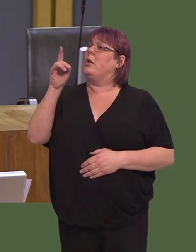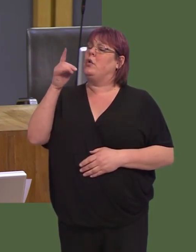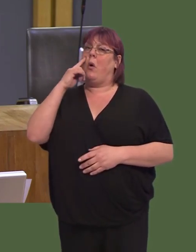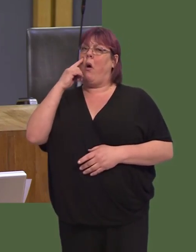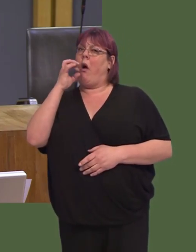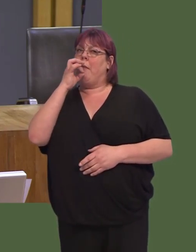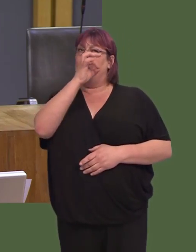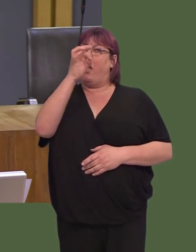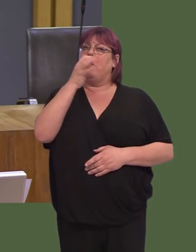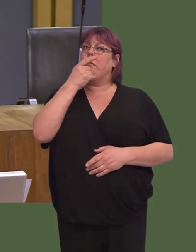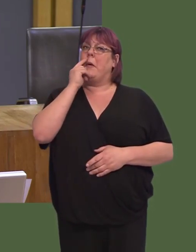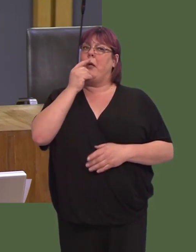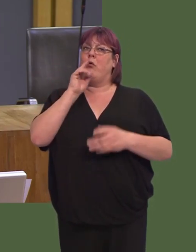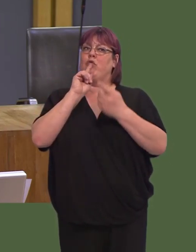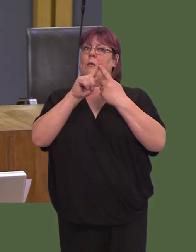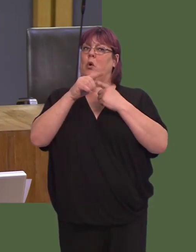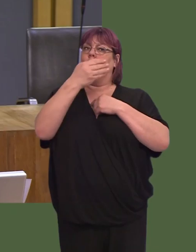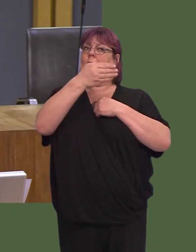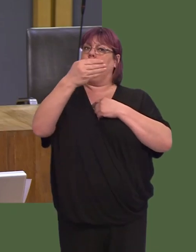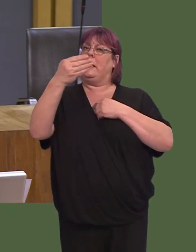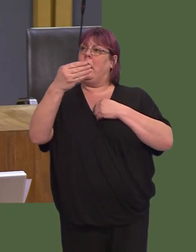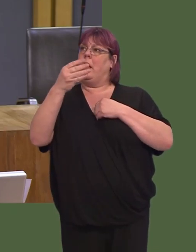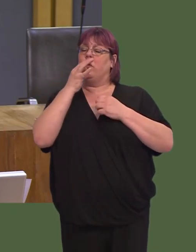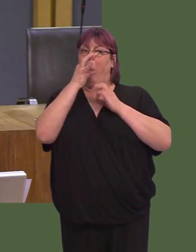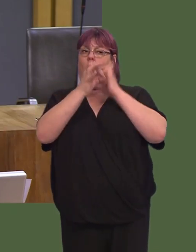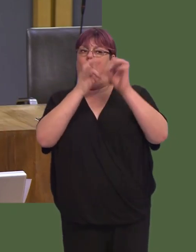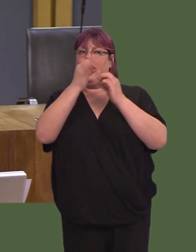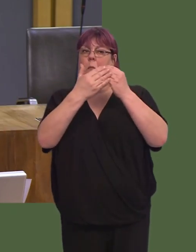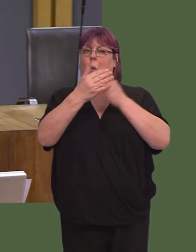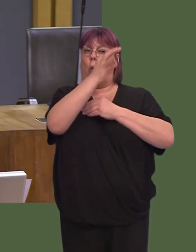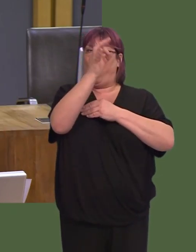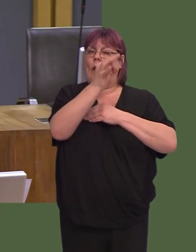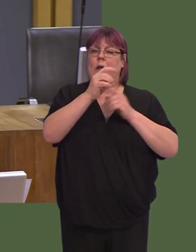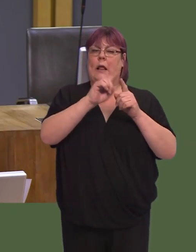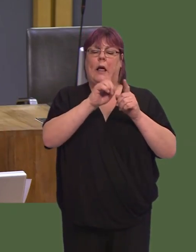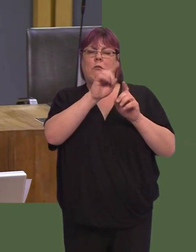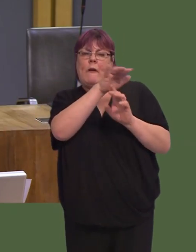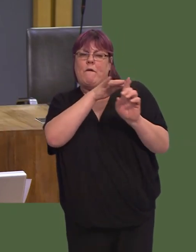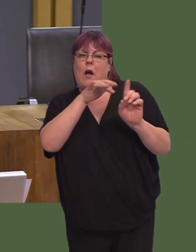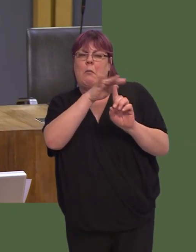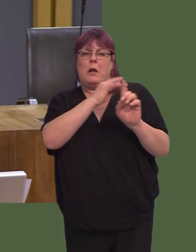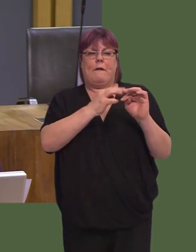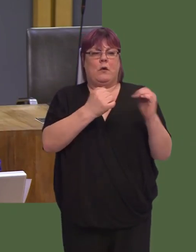for a wholesale change of principle, but to allow environmental conditions to be taken into account before refusing a red categorisation?